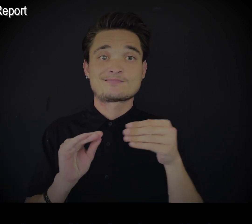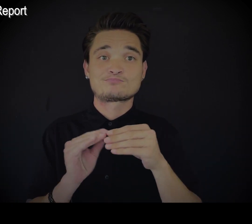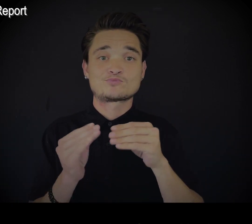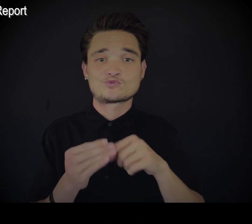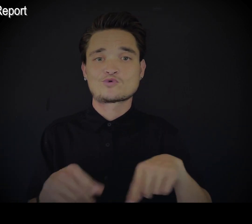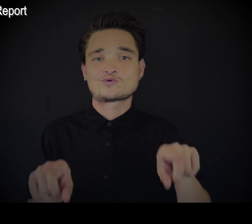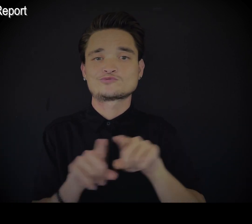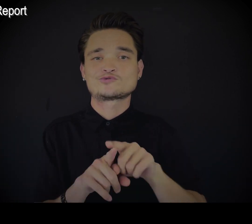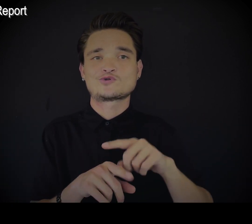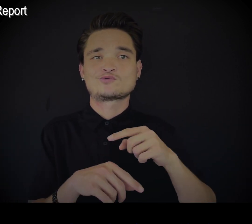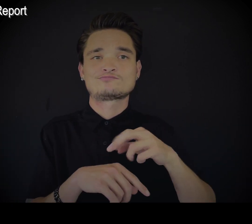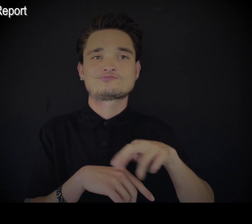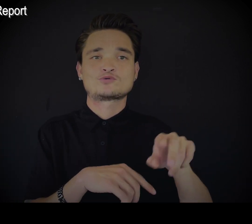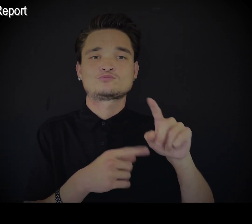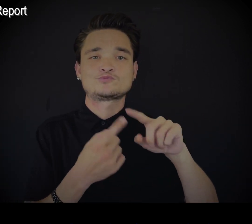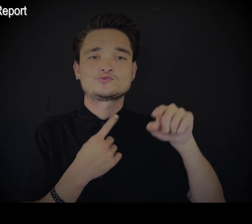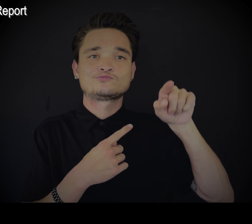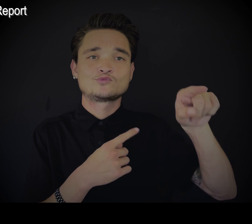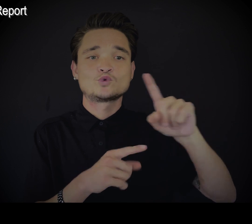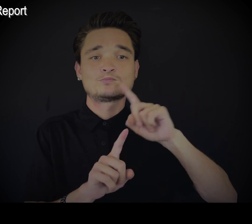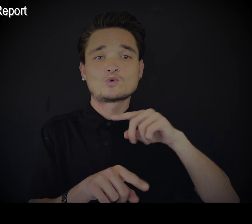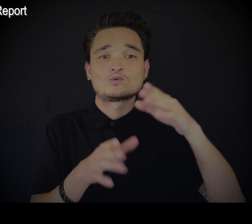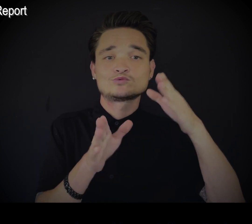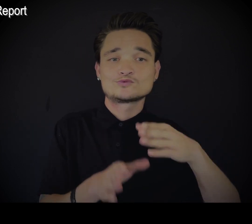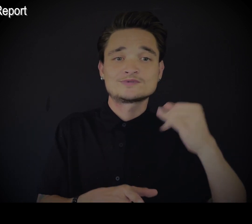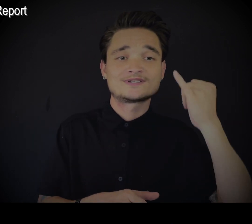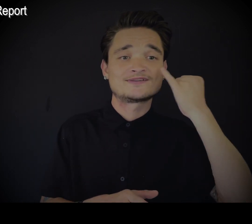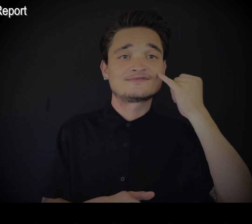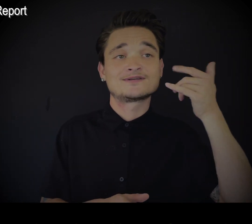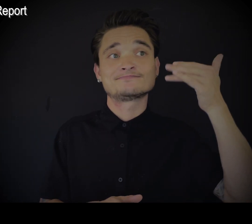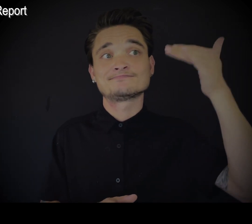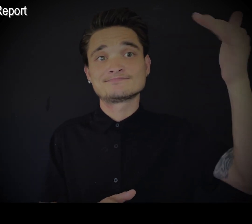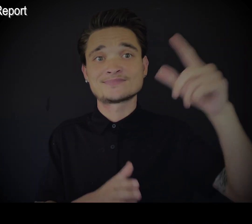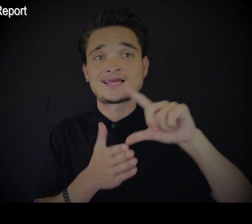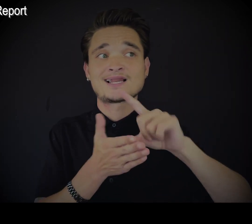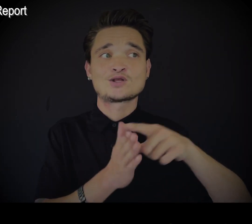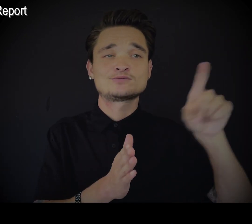This number should also be referenced by the reporter if he or she needs to add more information later.